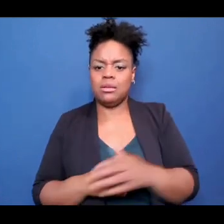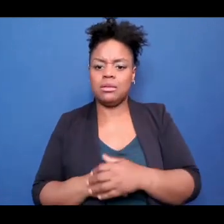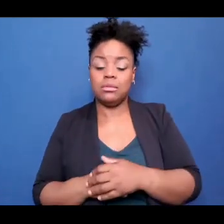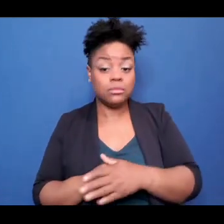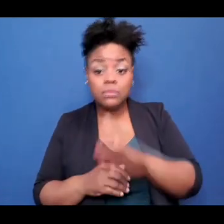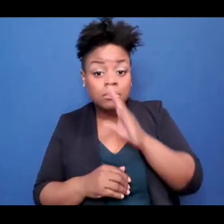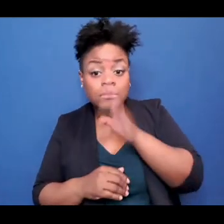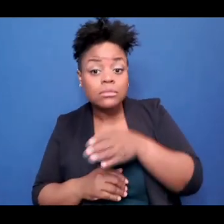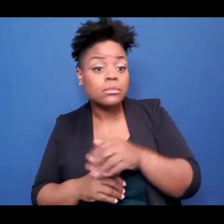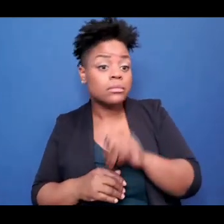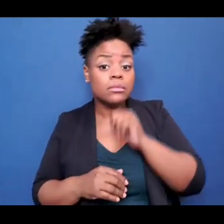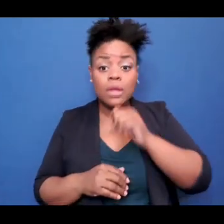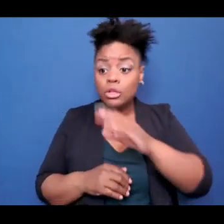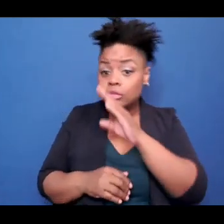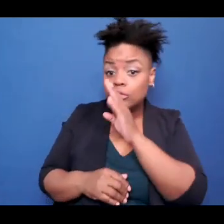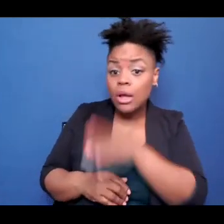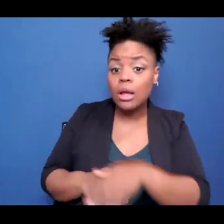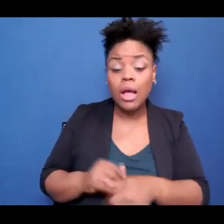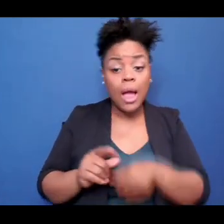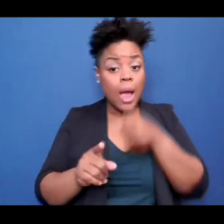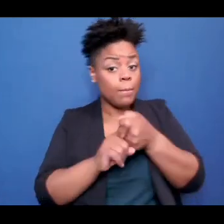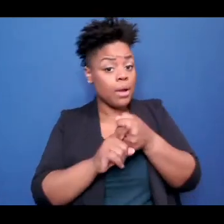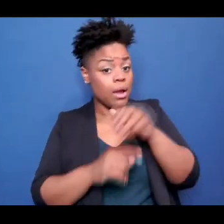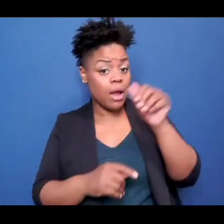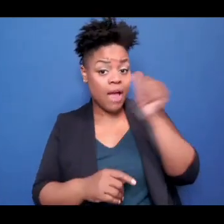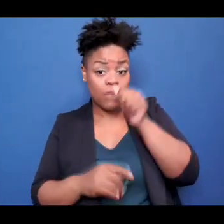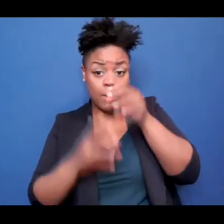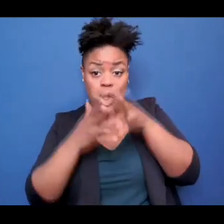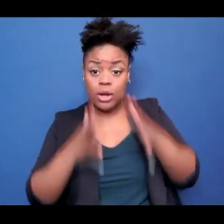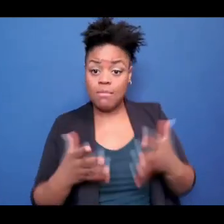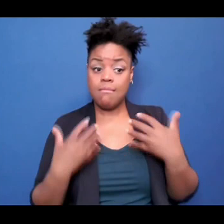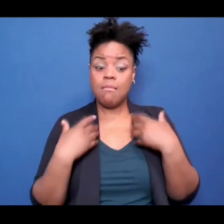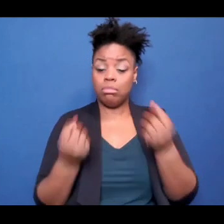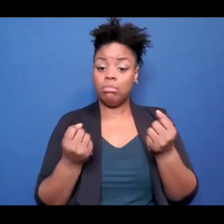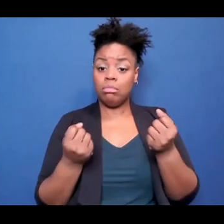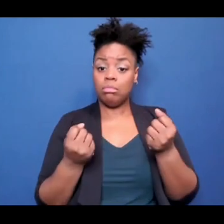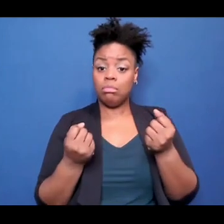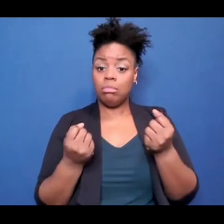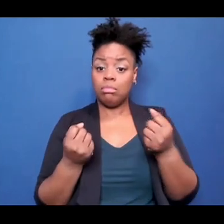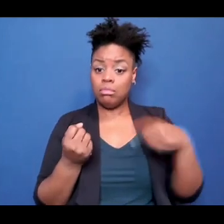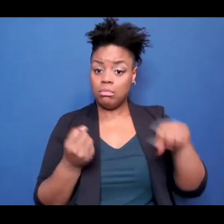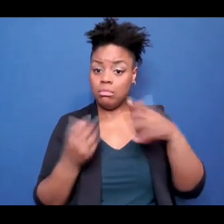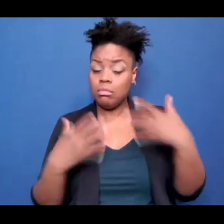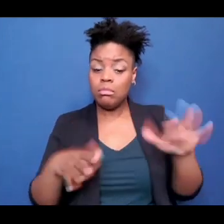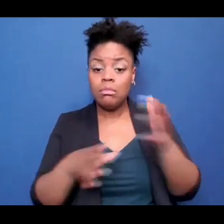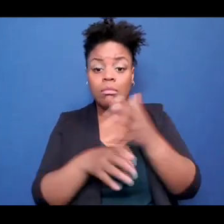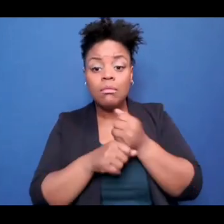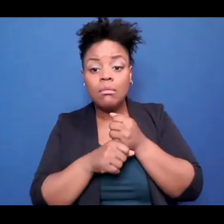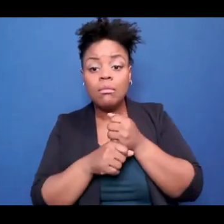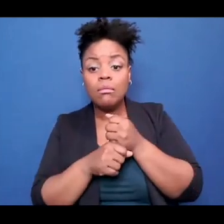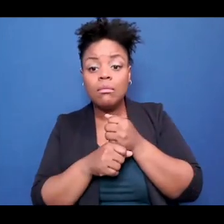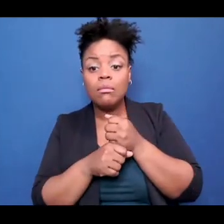RACISM DIRECTLY AND INDIRECTLY AFFECTS AFRICAN AMERICAN HEALTH. SHE'S RECIPIENT OF A NATIONAL